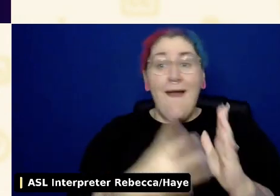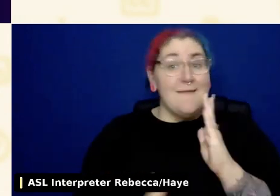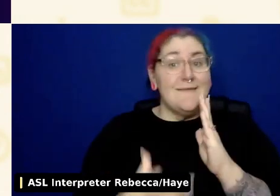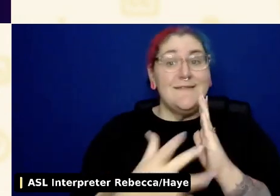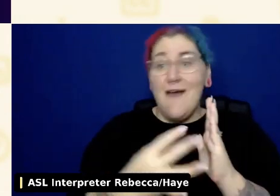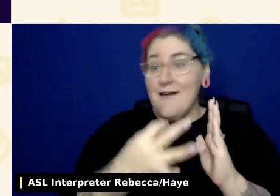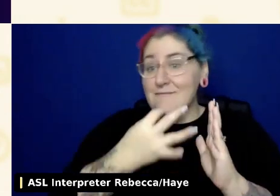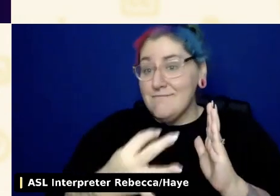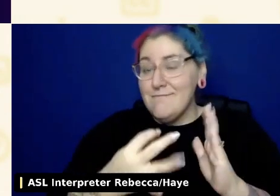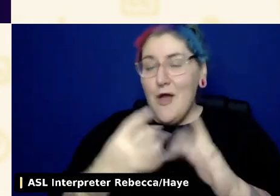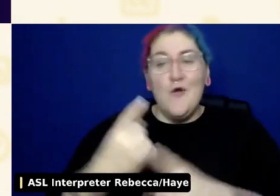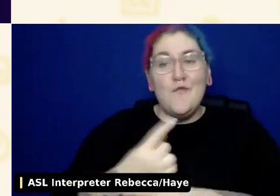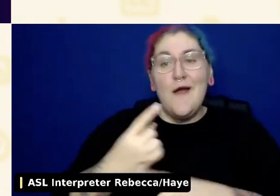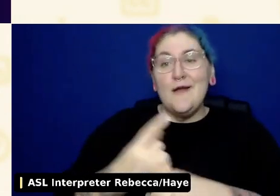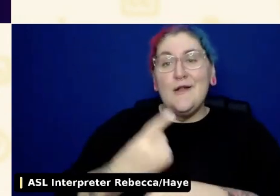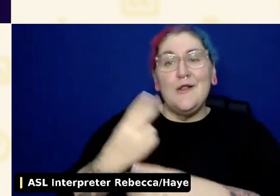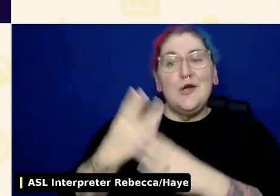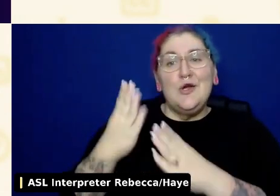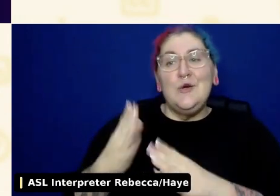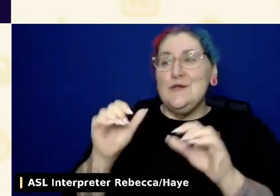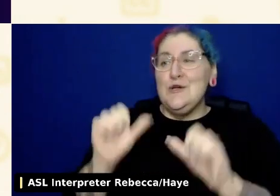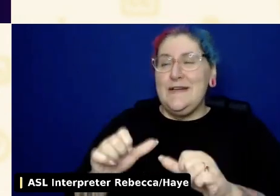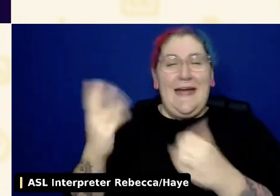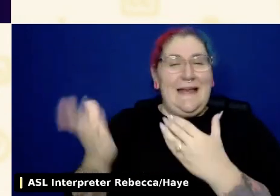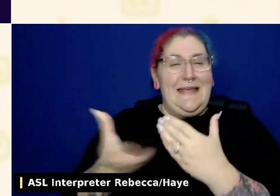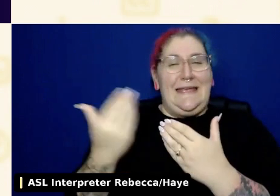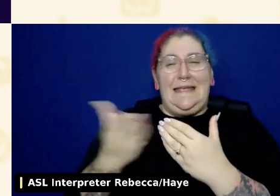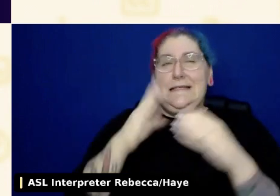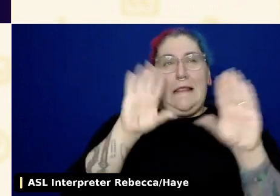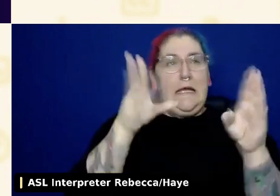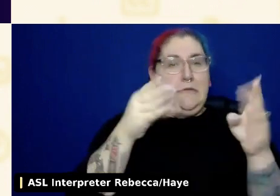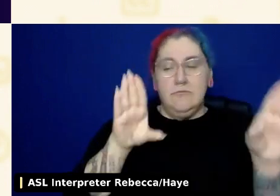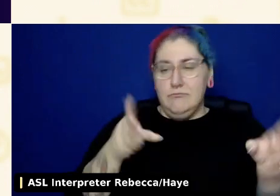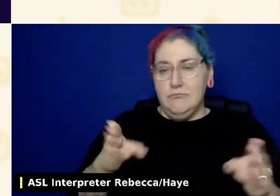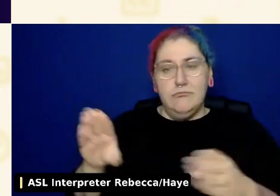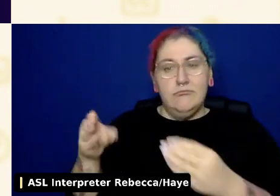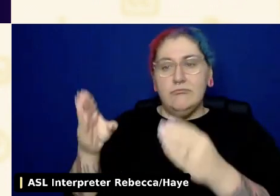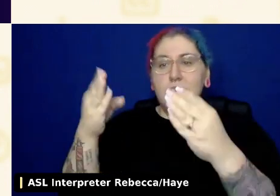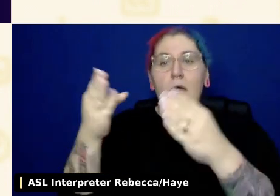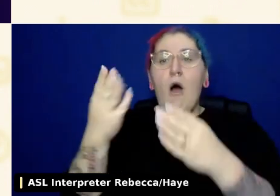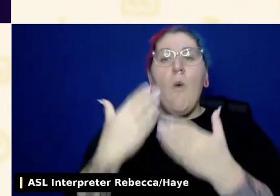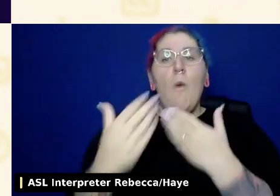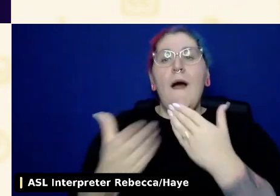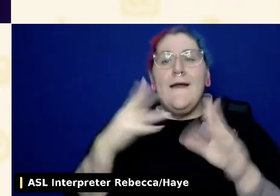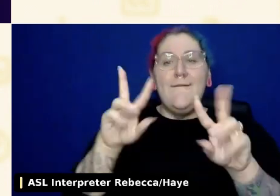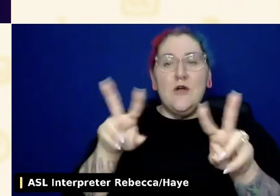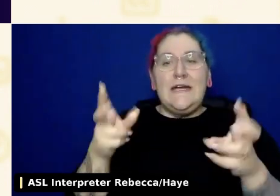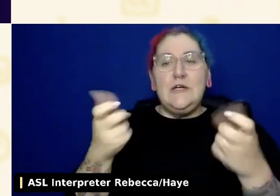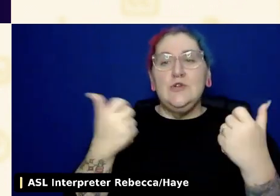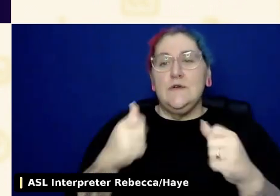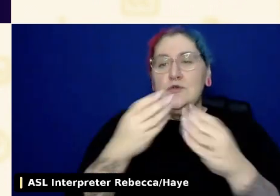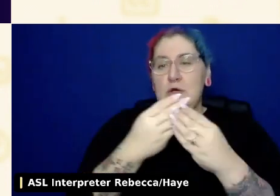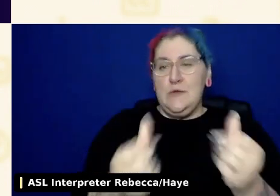the issue gets highlighted. It's easy for them to fix it. As I said, my site assistant was a Designer